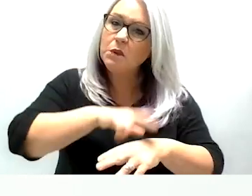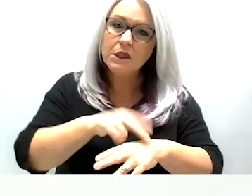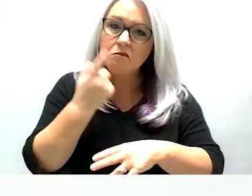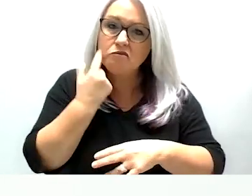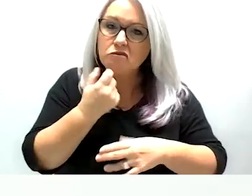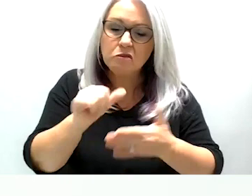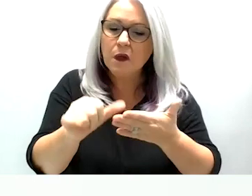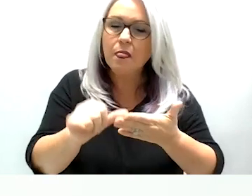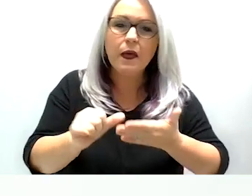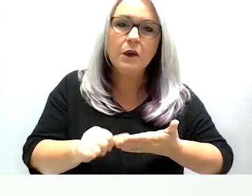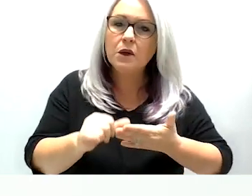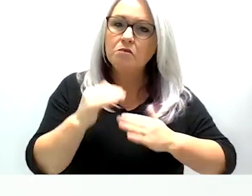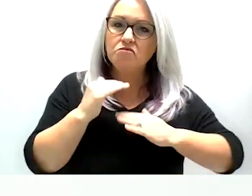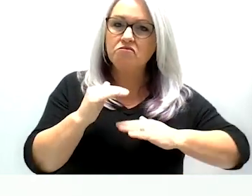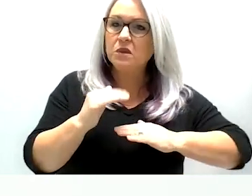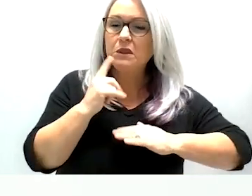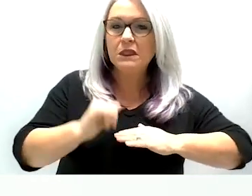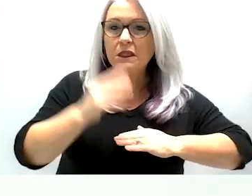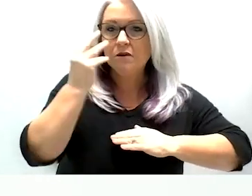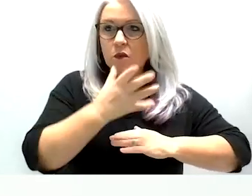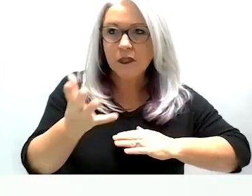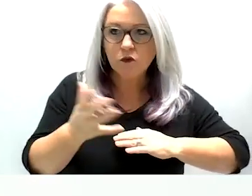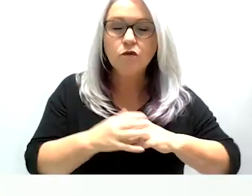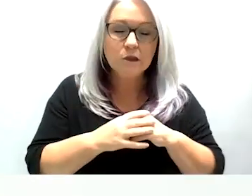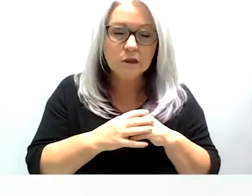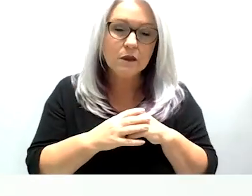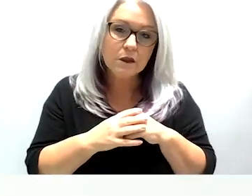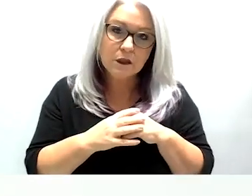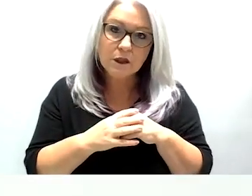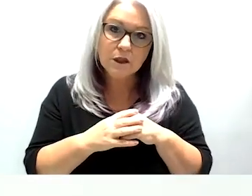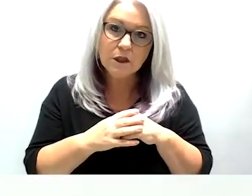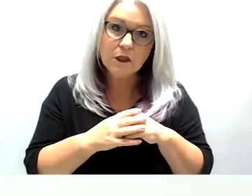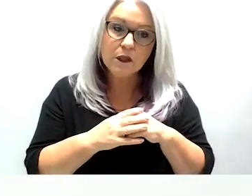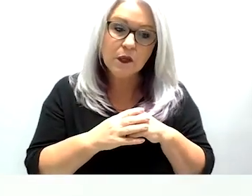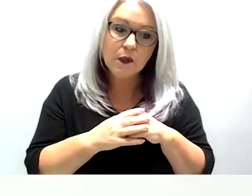very limited information. And the person who is asking for the